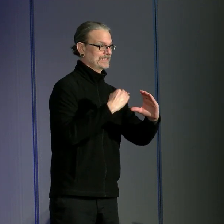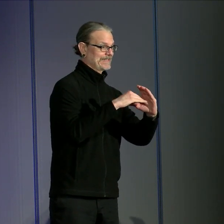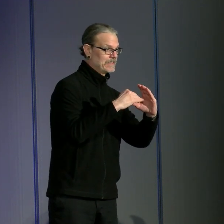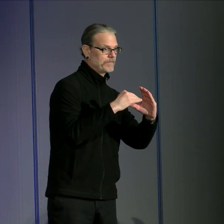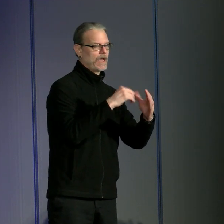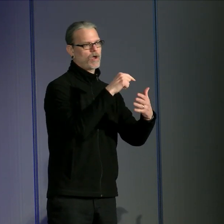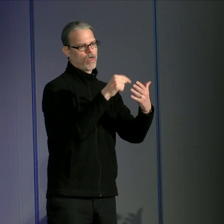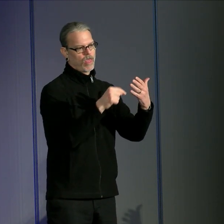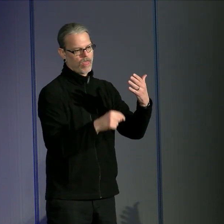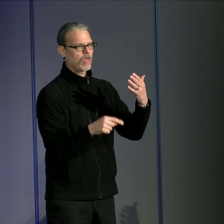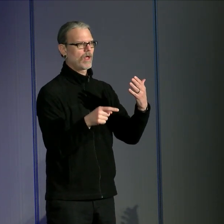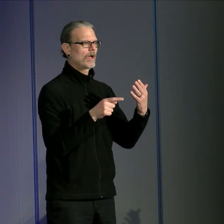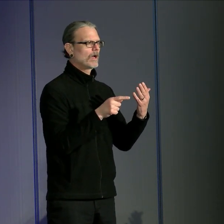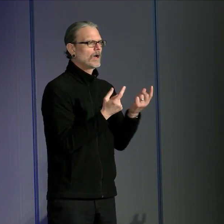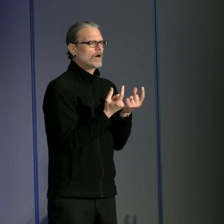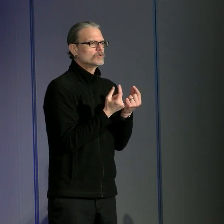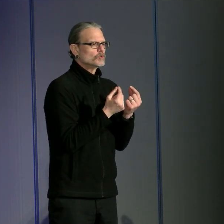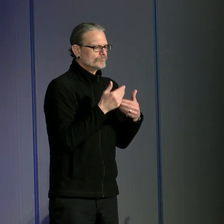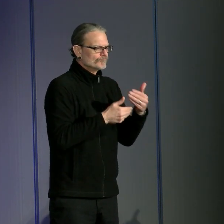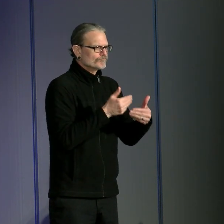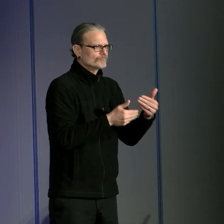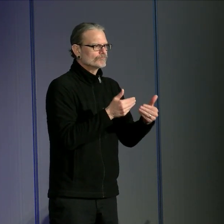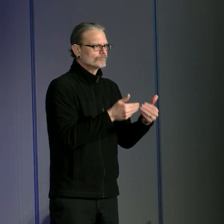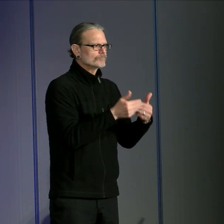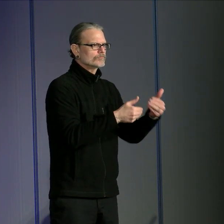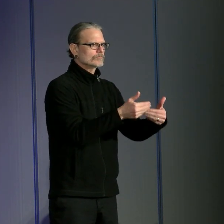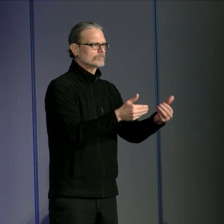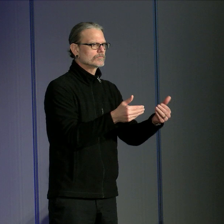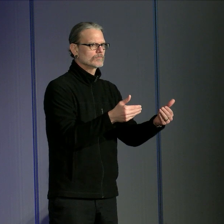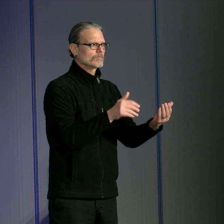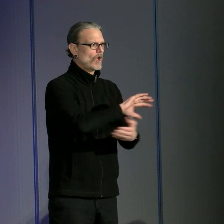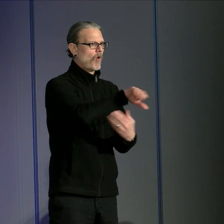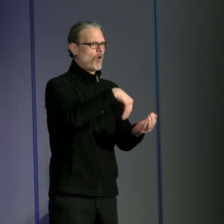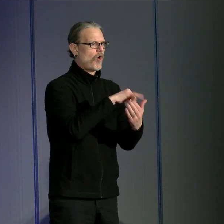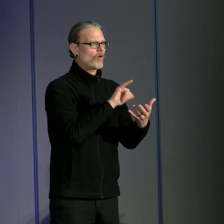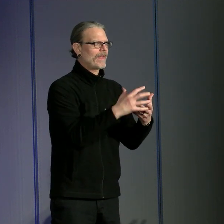They're due little tasks throughout, and all these became user flow they monitored.